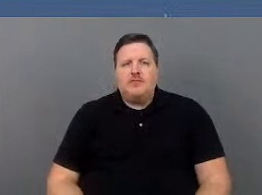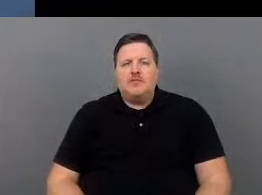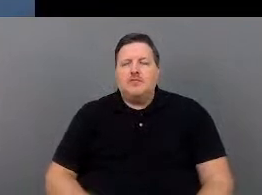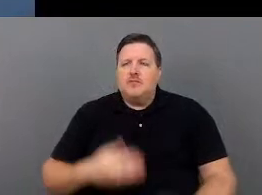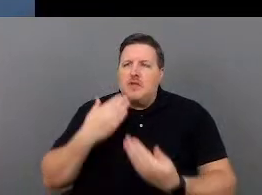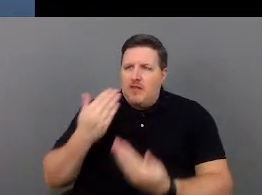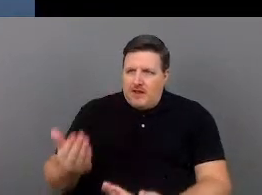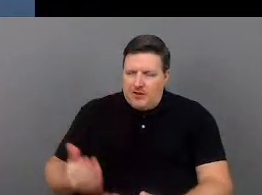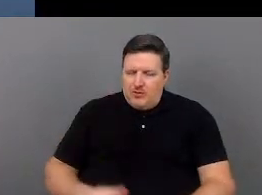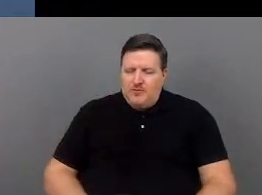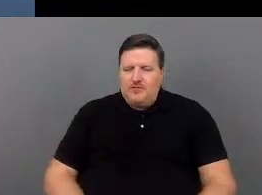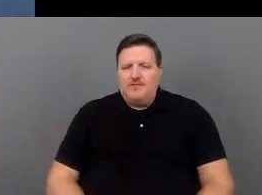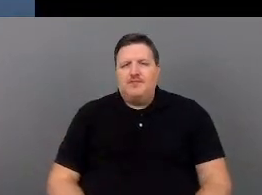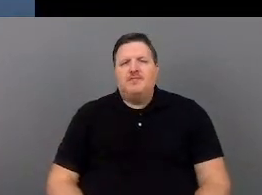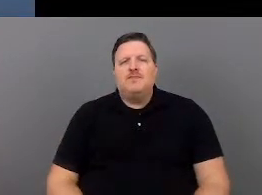SPEAKER 29 IS AMY BLOOMENSHINE.